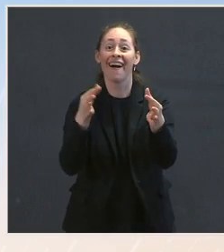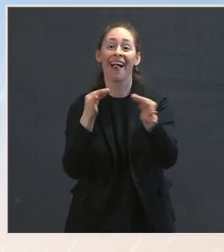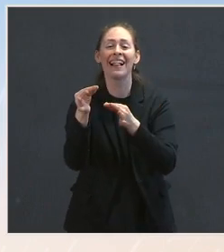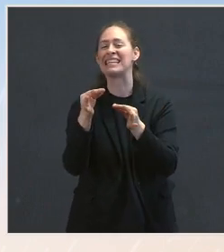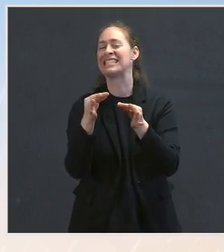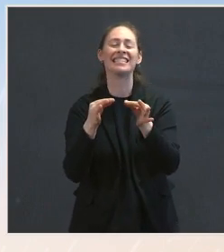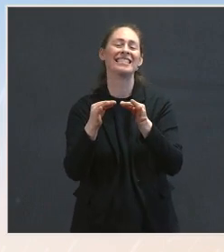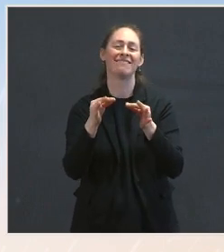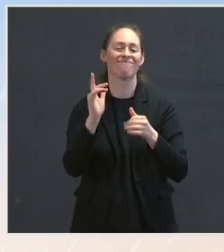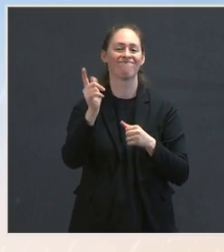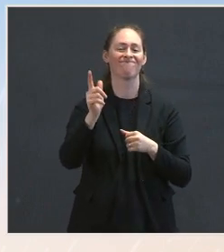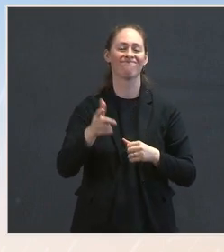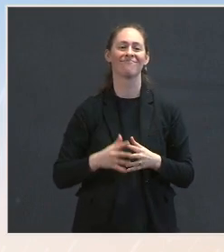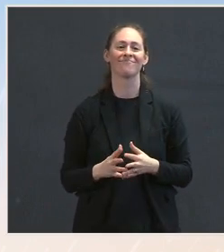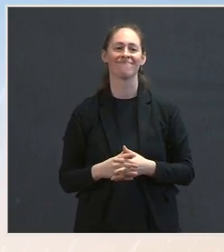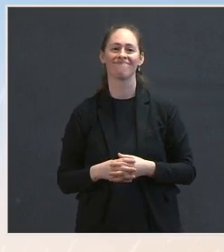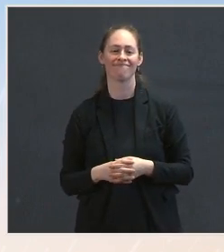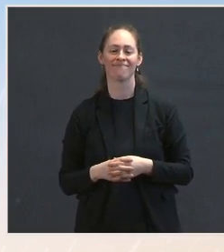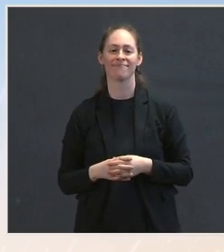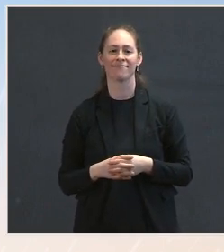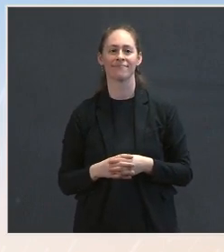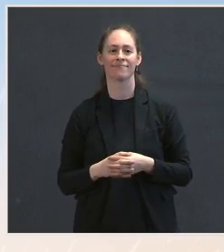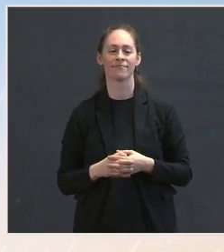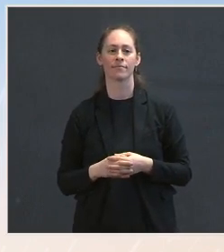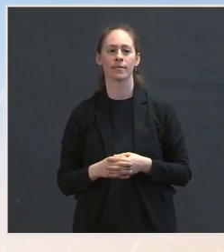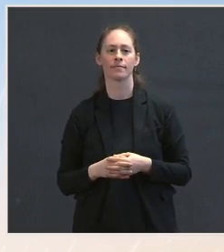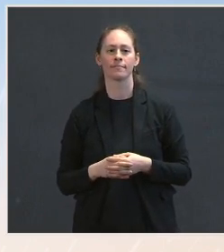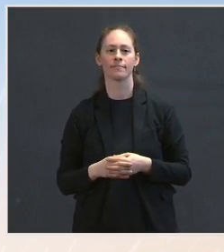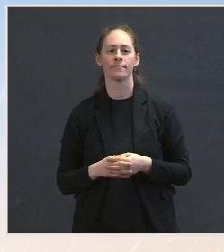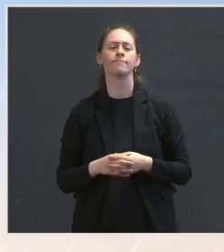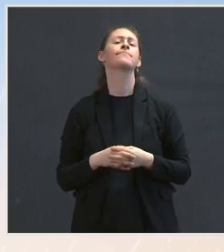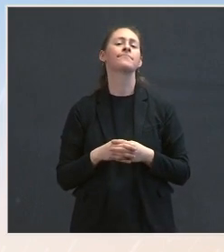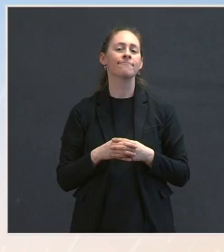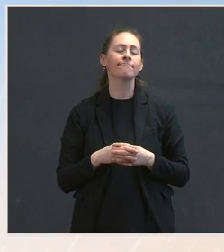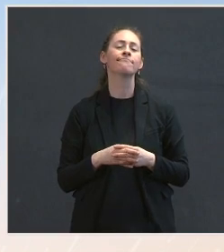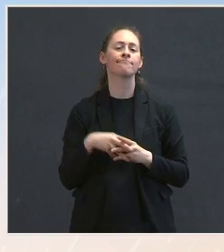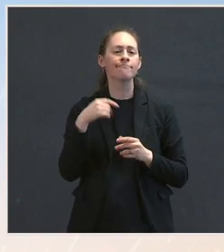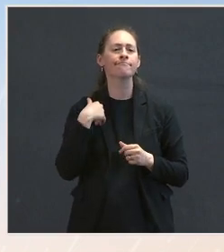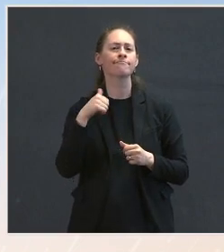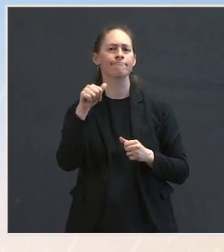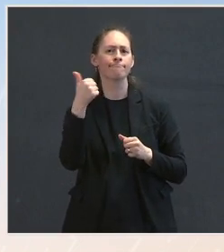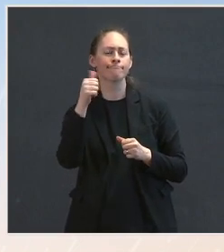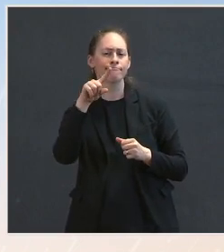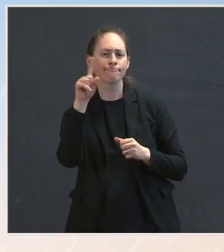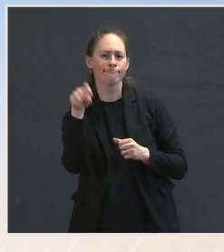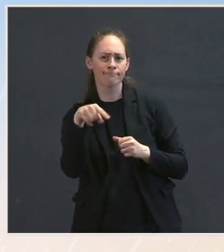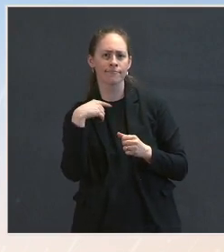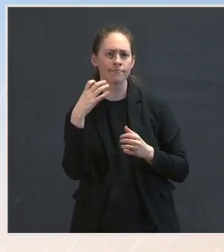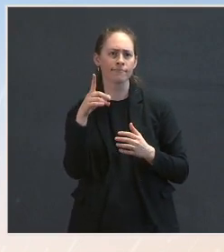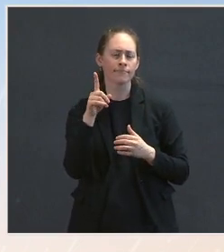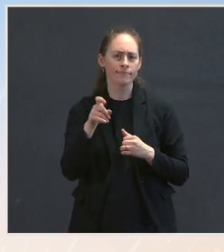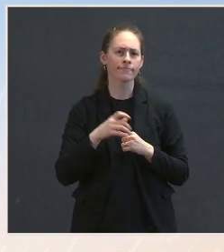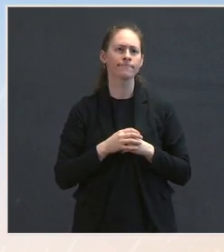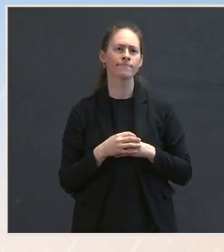I would like to ask you about -- India and Pakistan today announced ceasefire along Kashmiri border, including Line of Control.